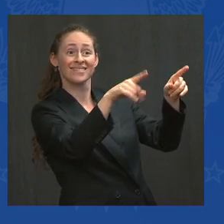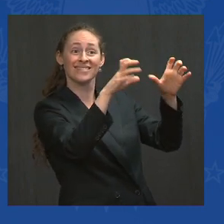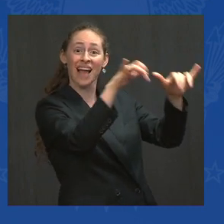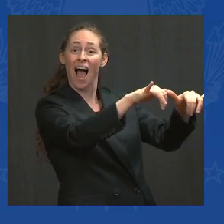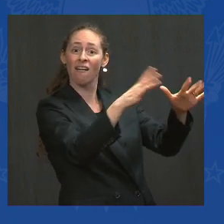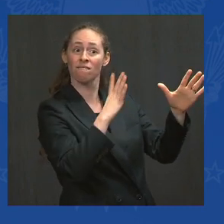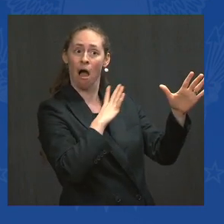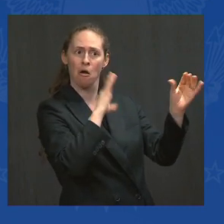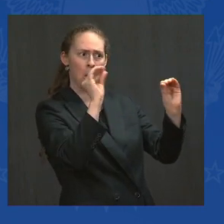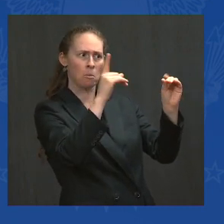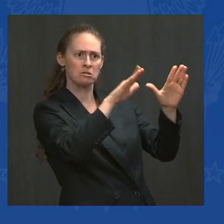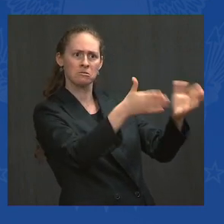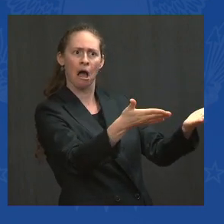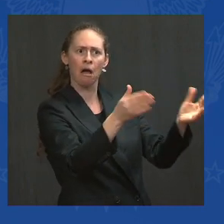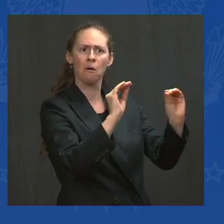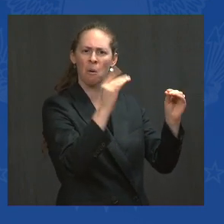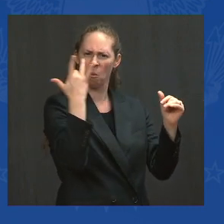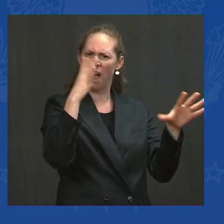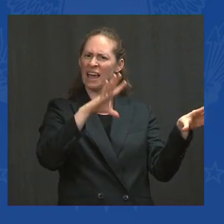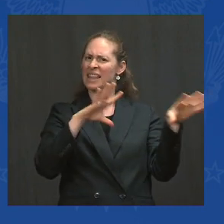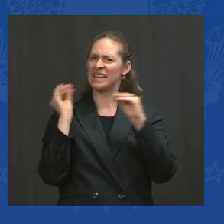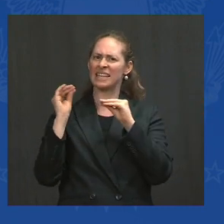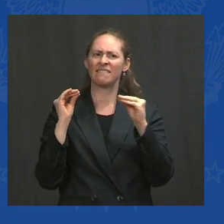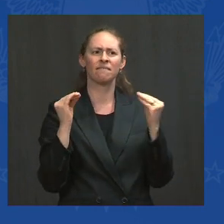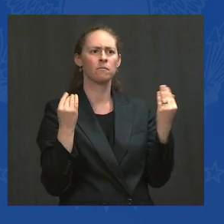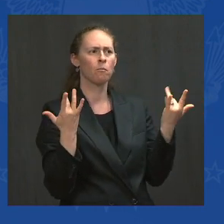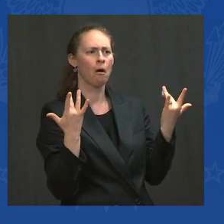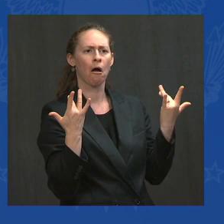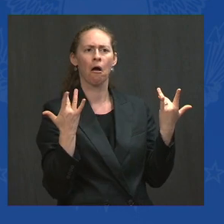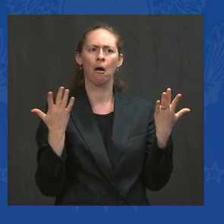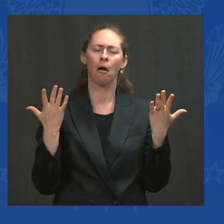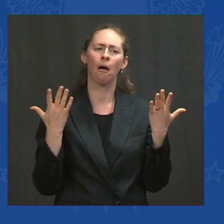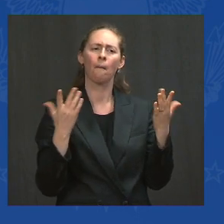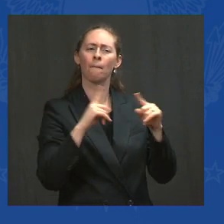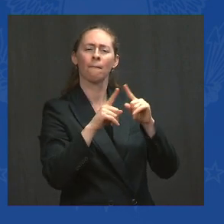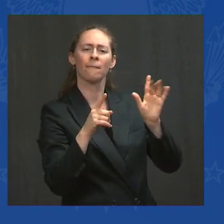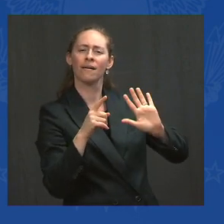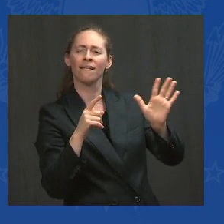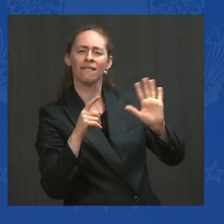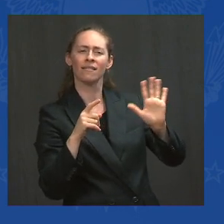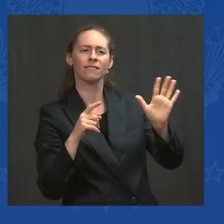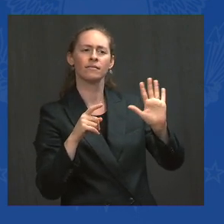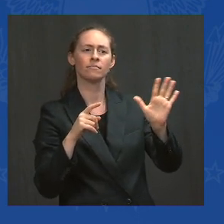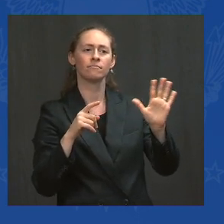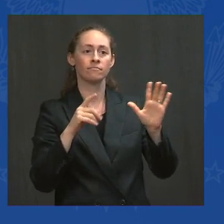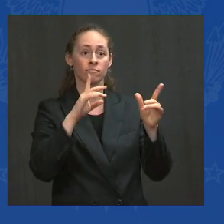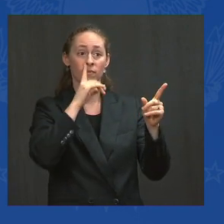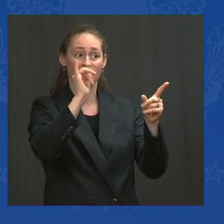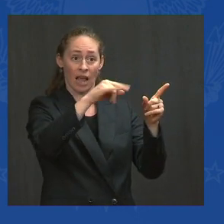So why leave?" Once the agreement was made by the last administration that we were going to leave by May